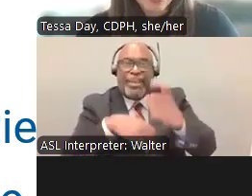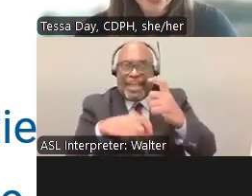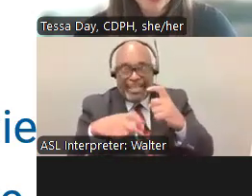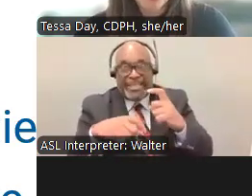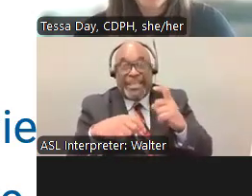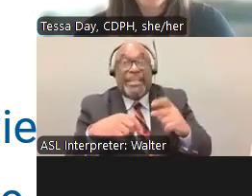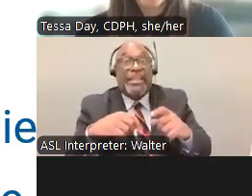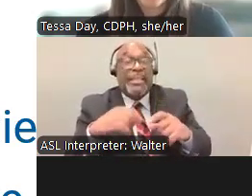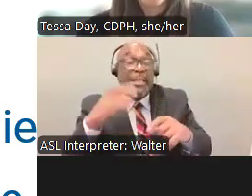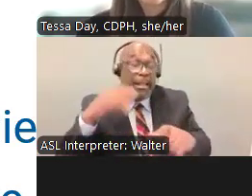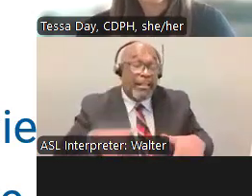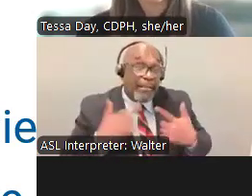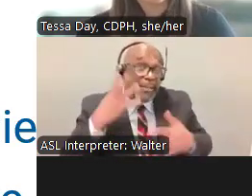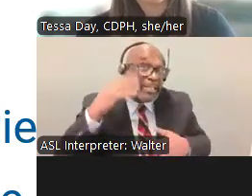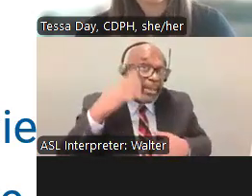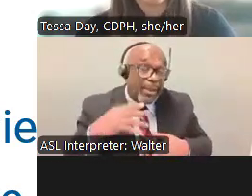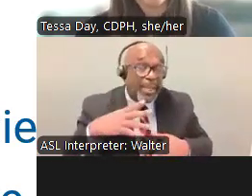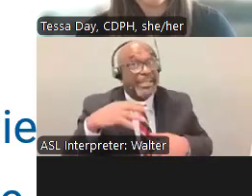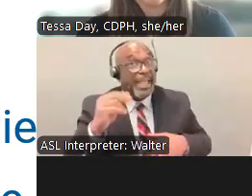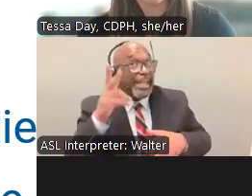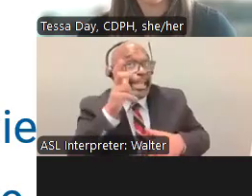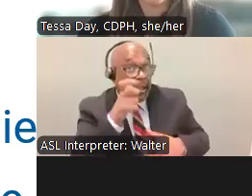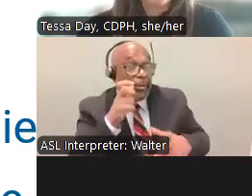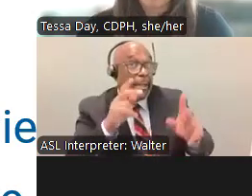13:36:58 experience and hearing insights 13:36:59 directly from people who are navigating